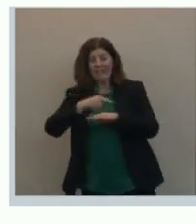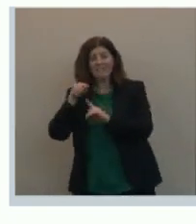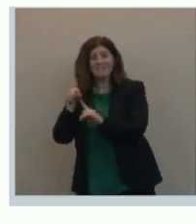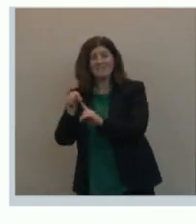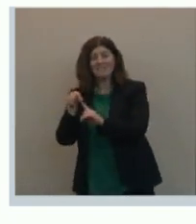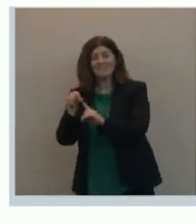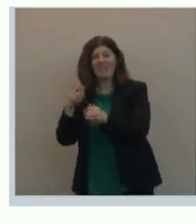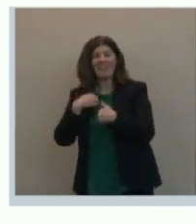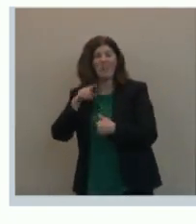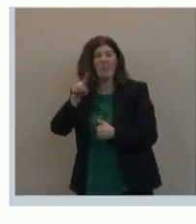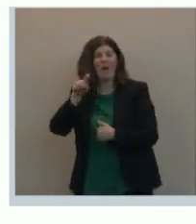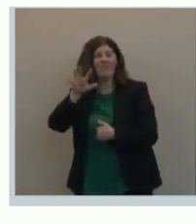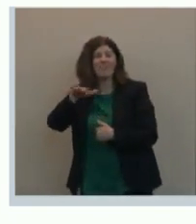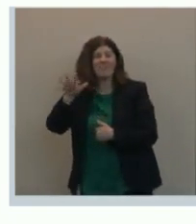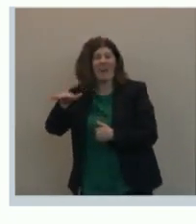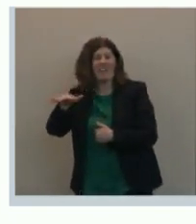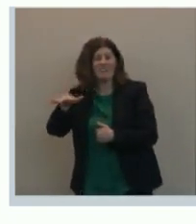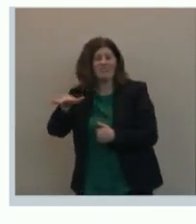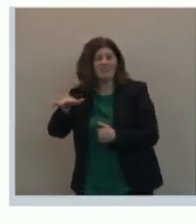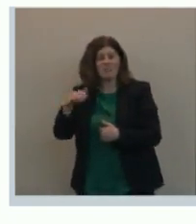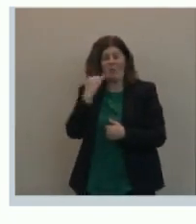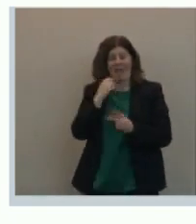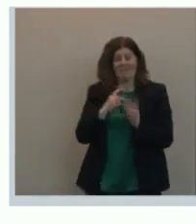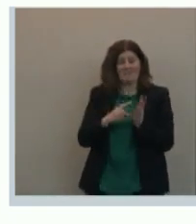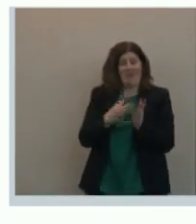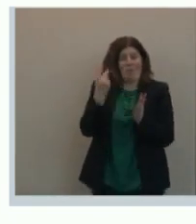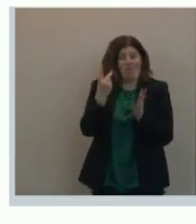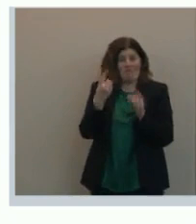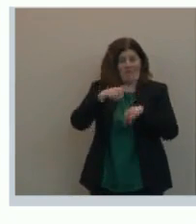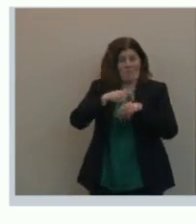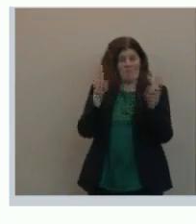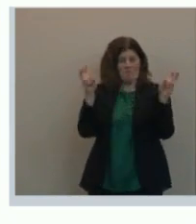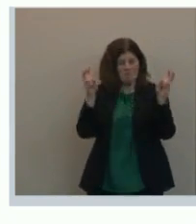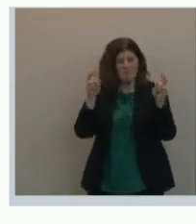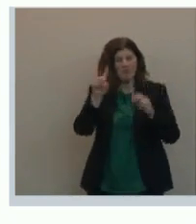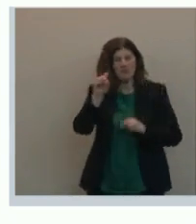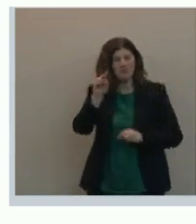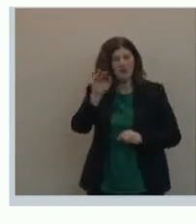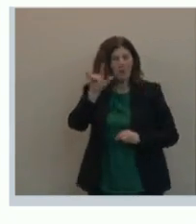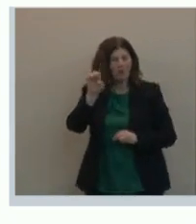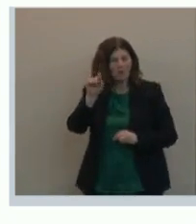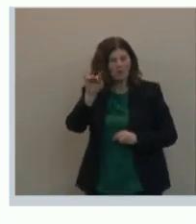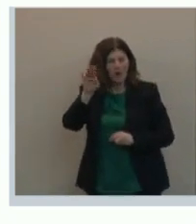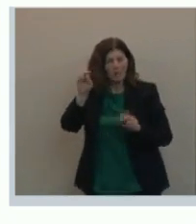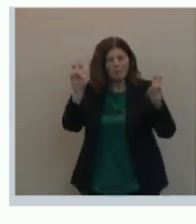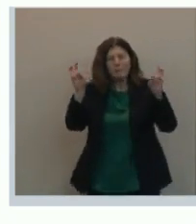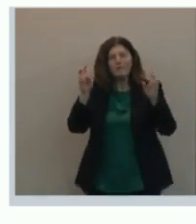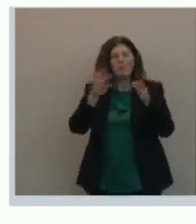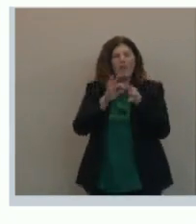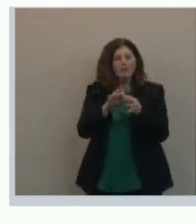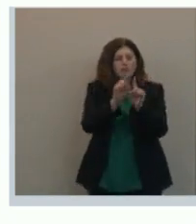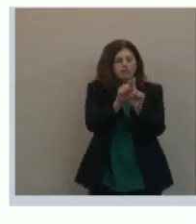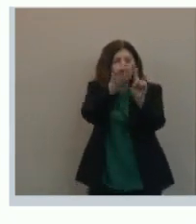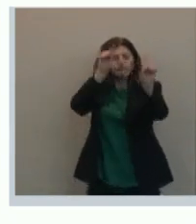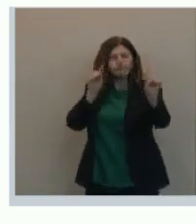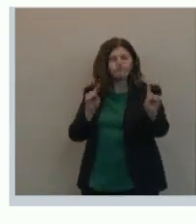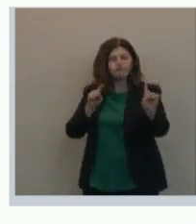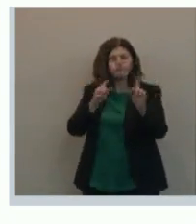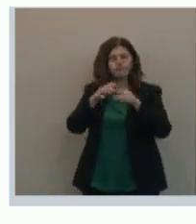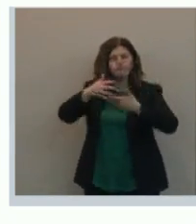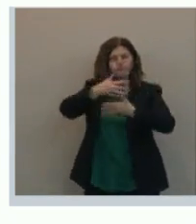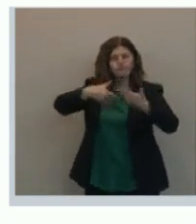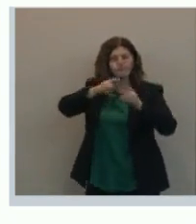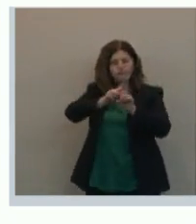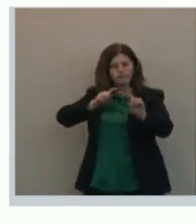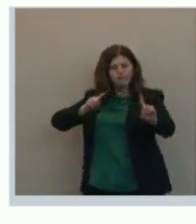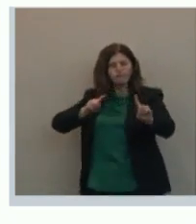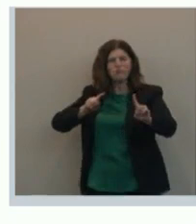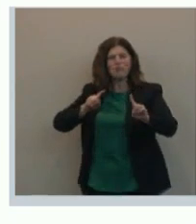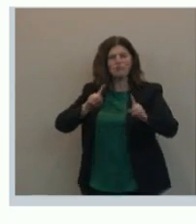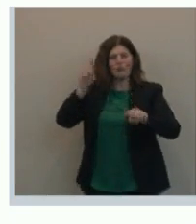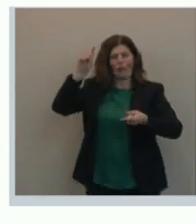IF FROM THE FIRST DAY W ROOM TO EVEN STOREDAY W DOUBLING TIME OF 4.12, AFTER 30 DAYS, WE WOULD ONLY HAVE 155.